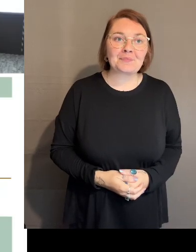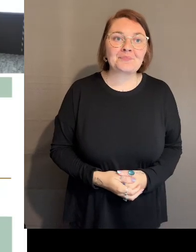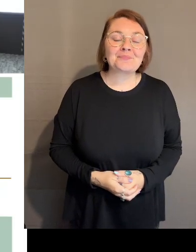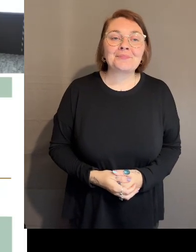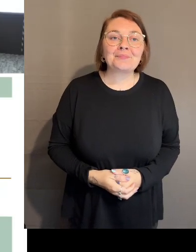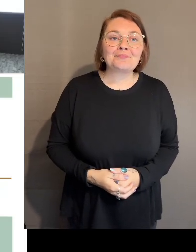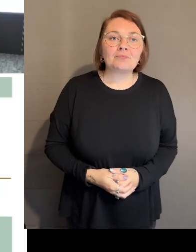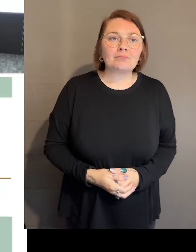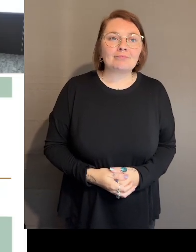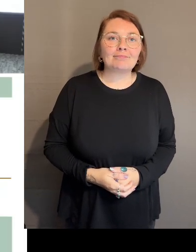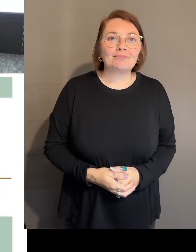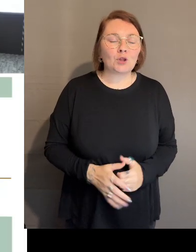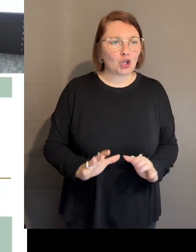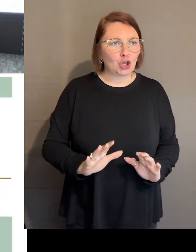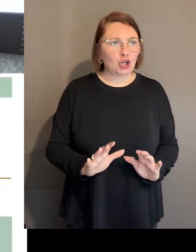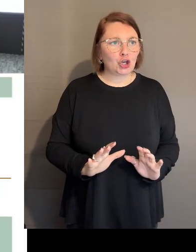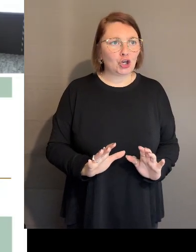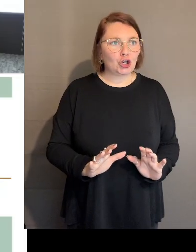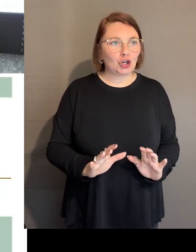No,